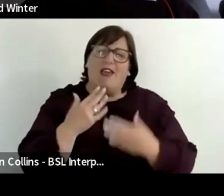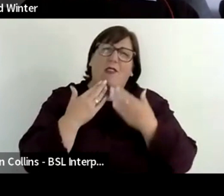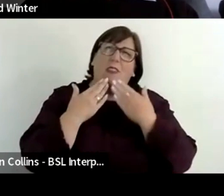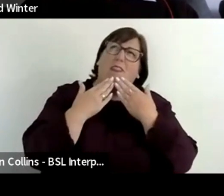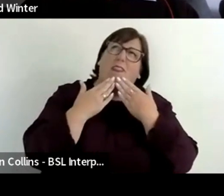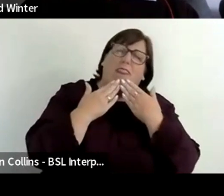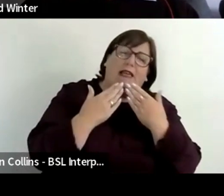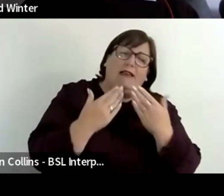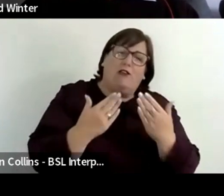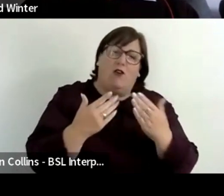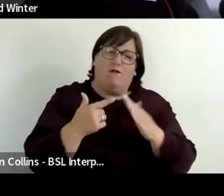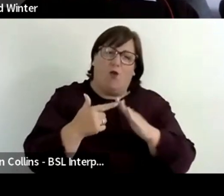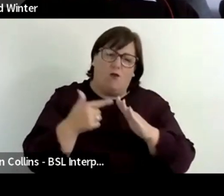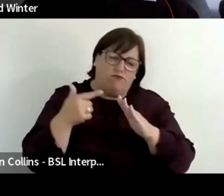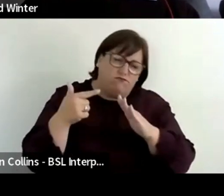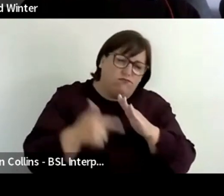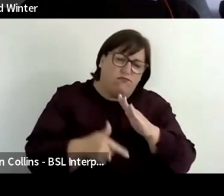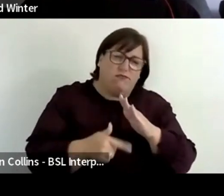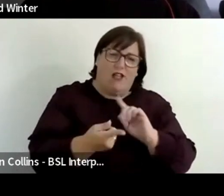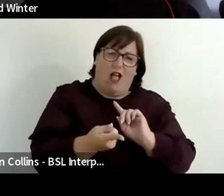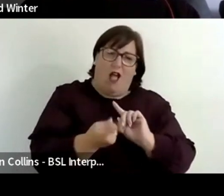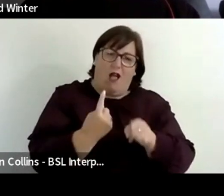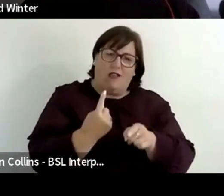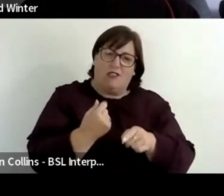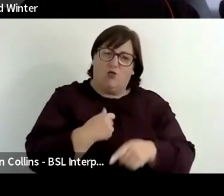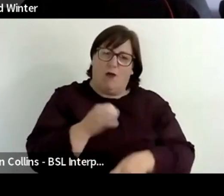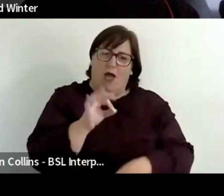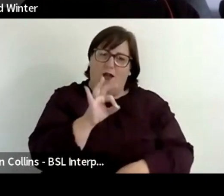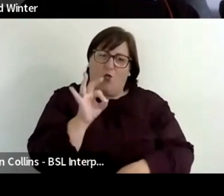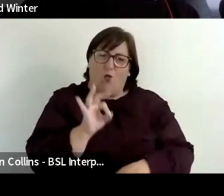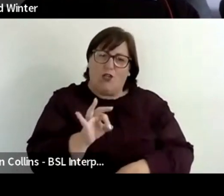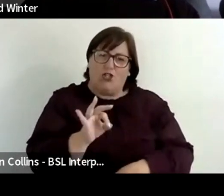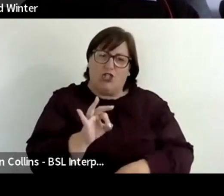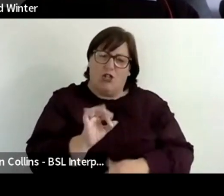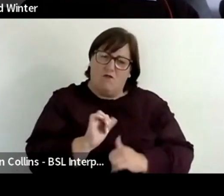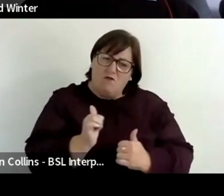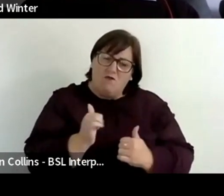A very interesting session. After some bad experiences in the past,